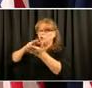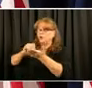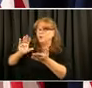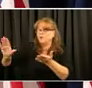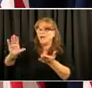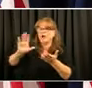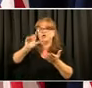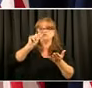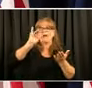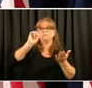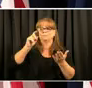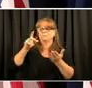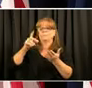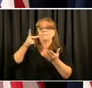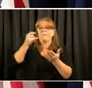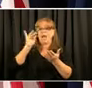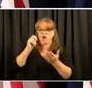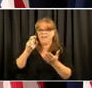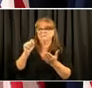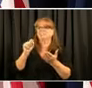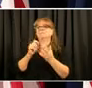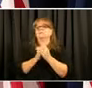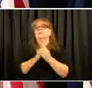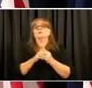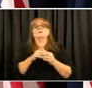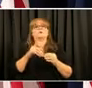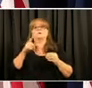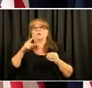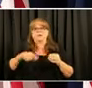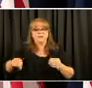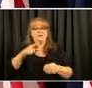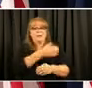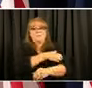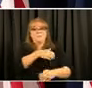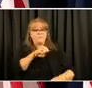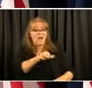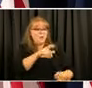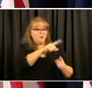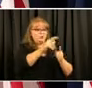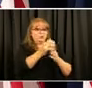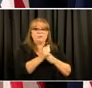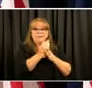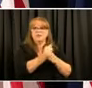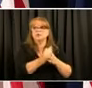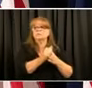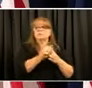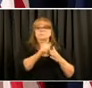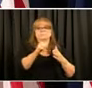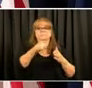and really empowering local officials to move forward faster or slower um than than the state